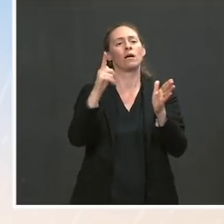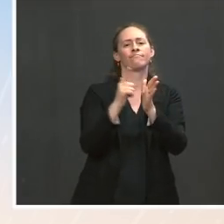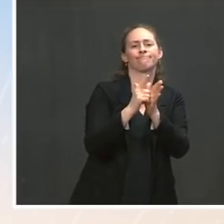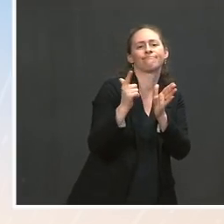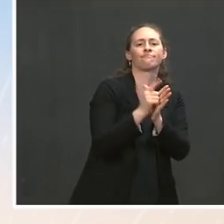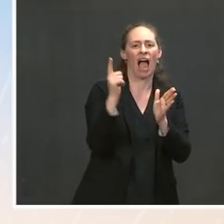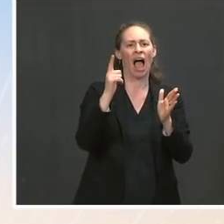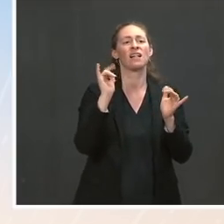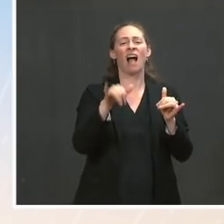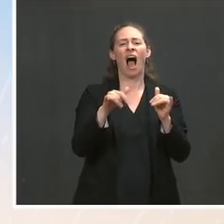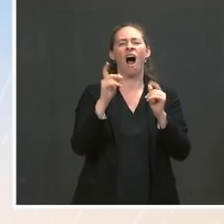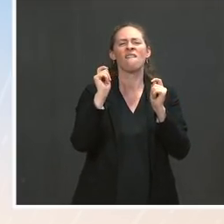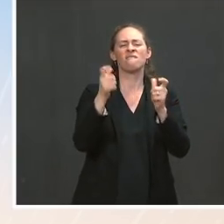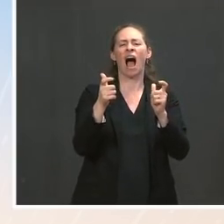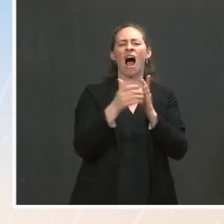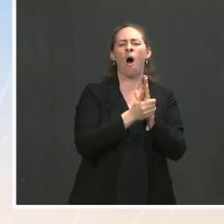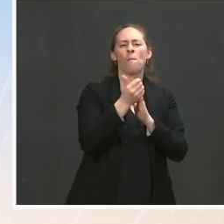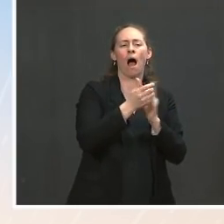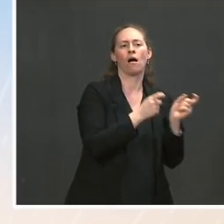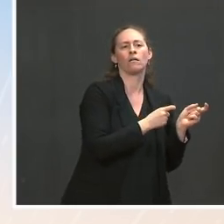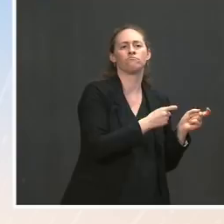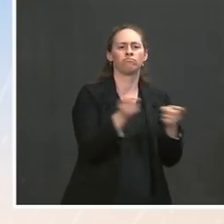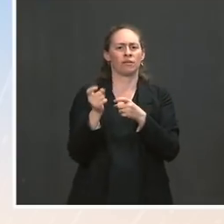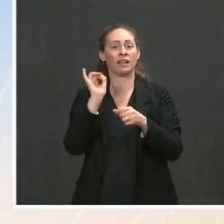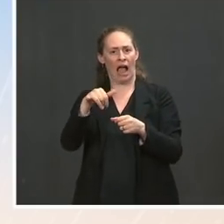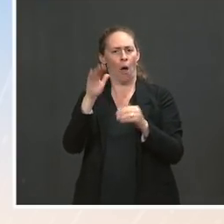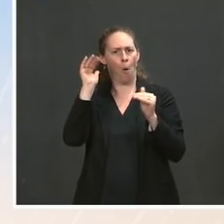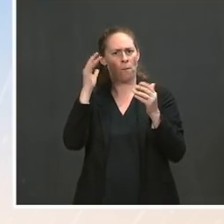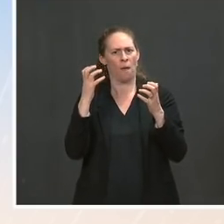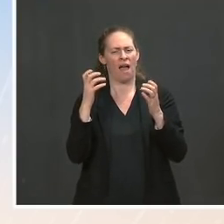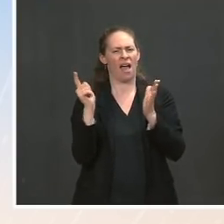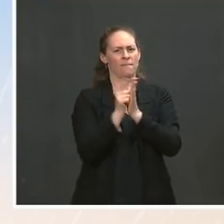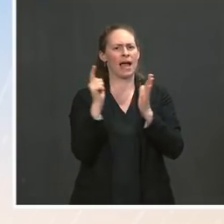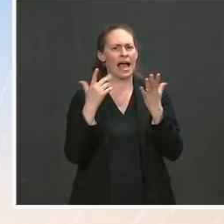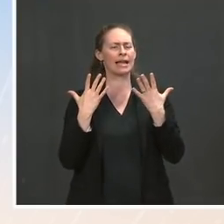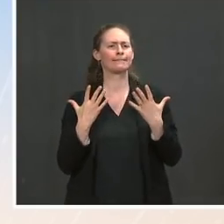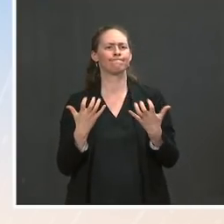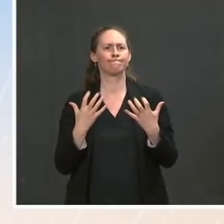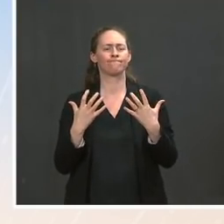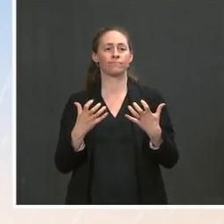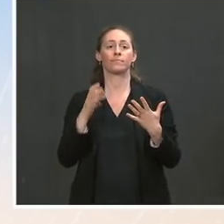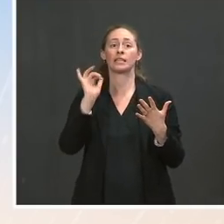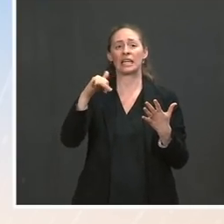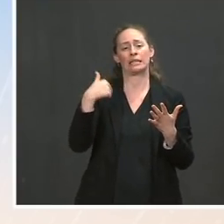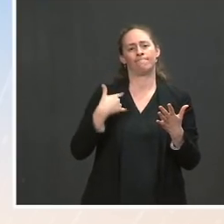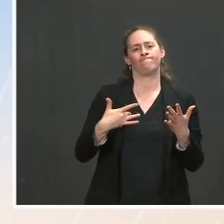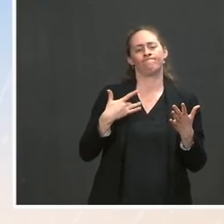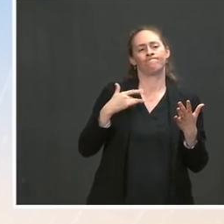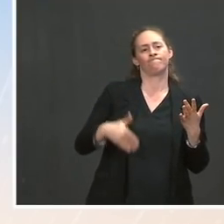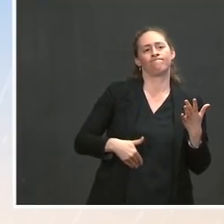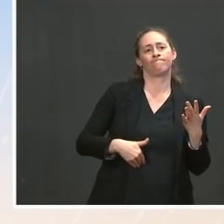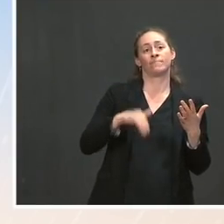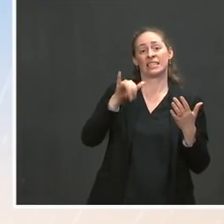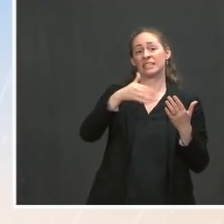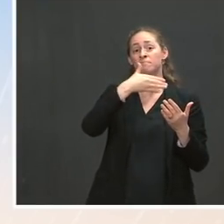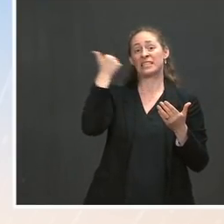and sometimes that the best path forward is working through states. And there has been progress made, we've seen, over the last several years.